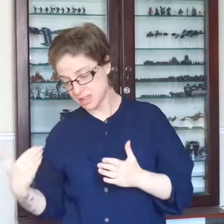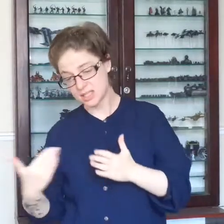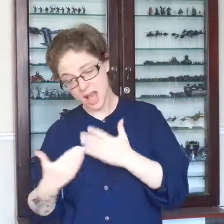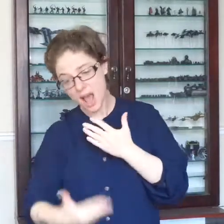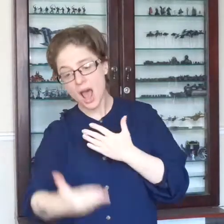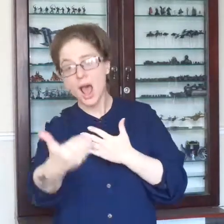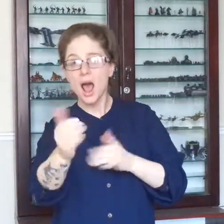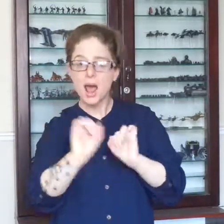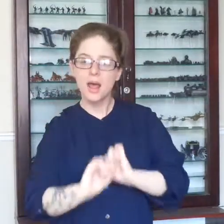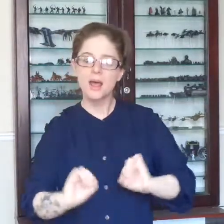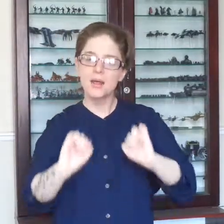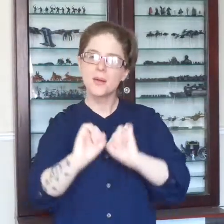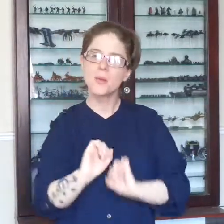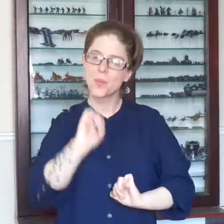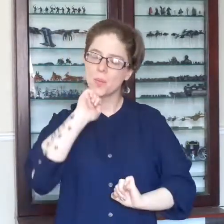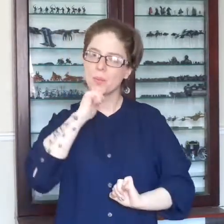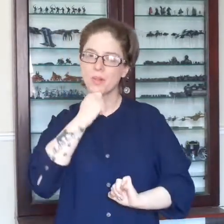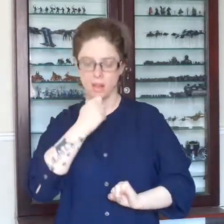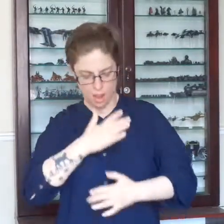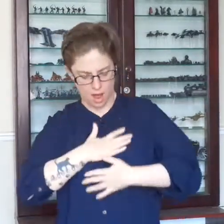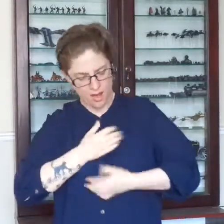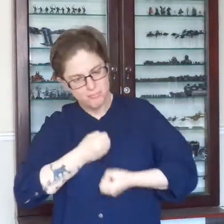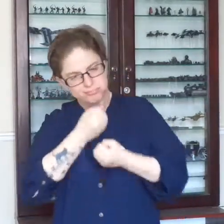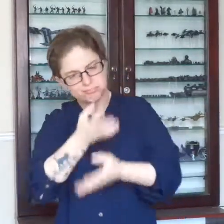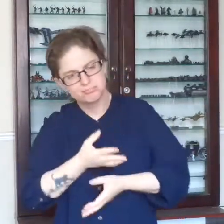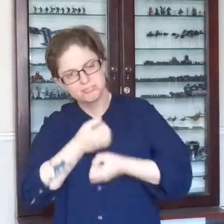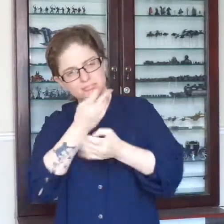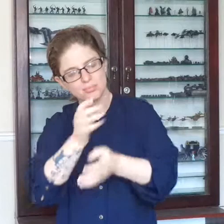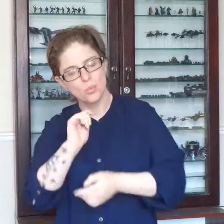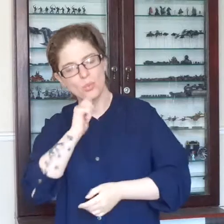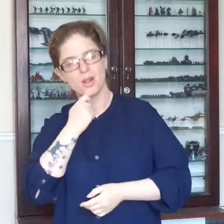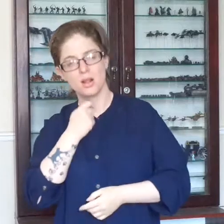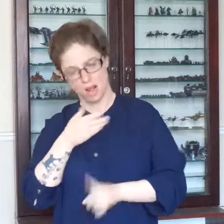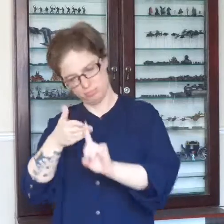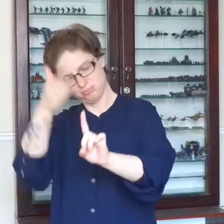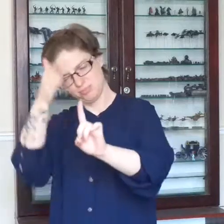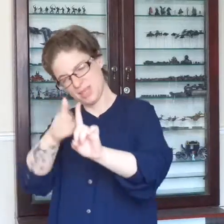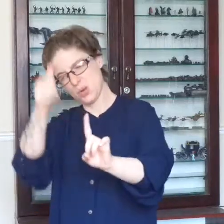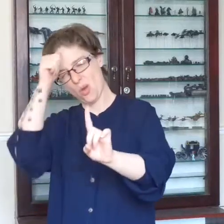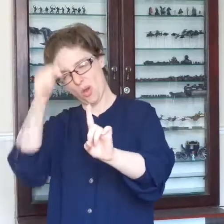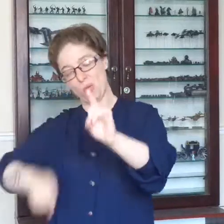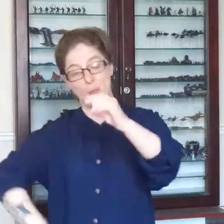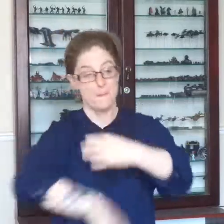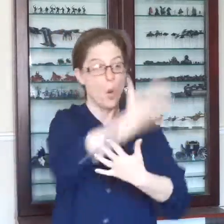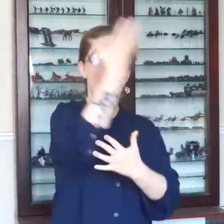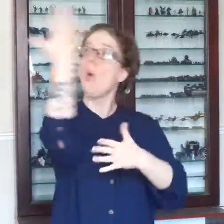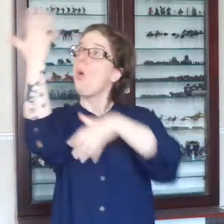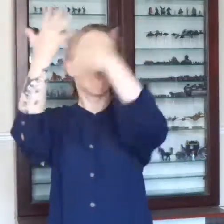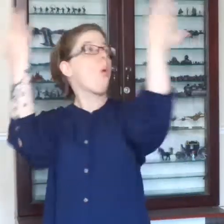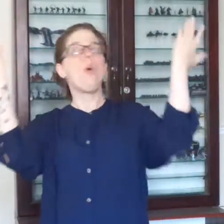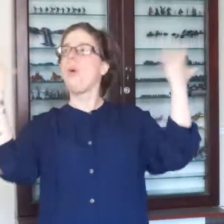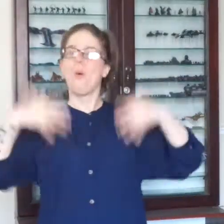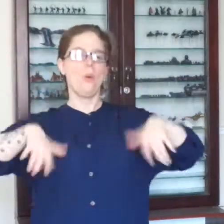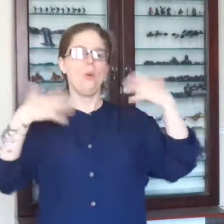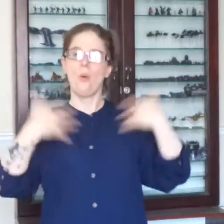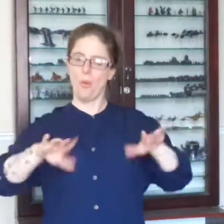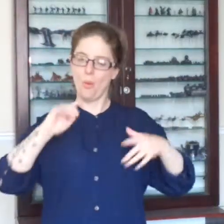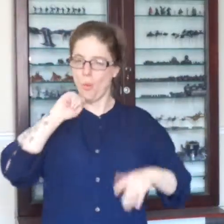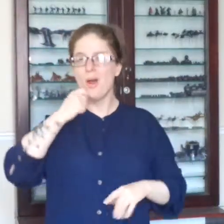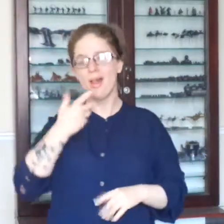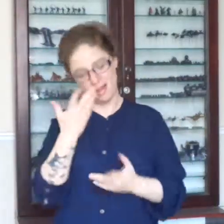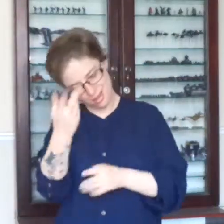I've got time, I've got love Got confidence you'll rise above